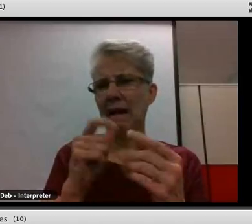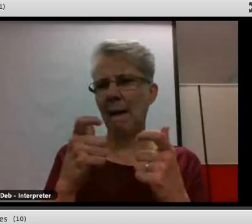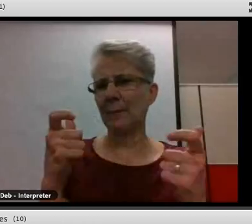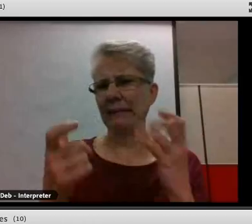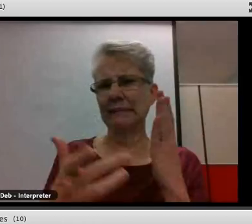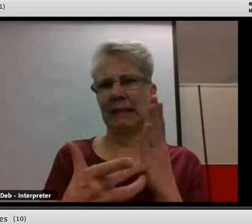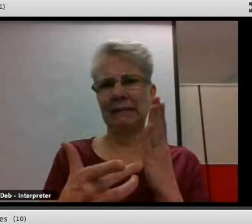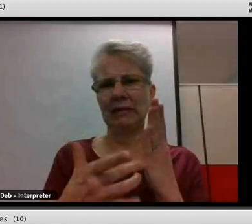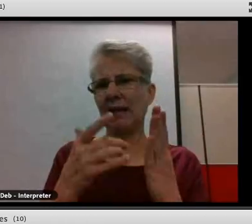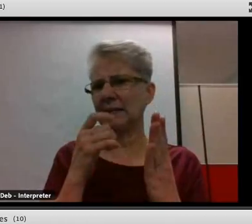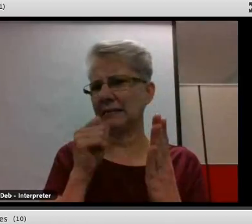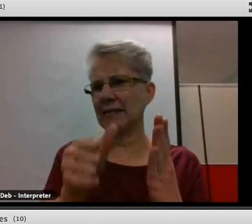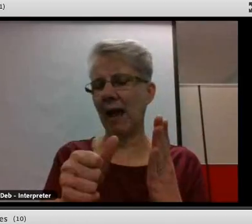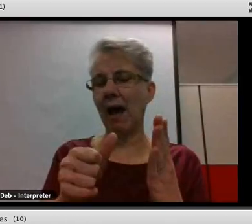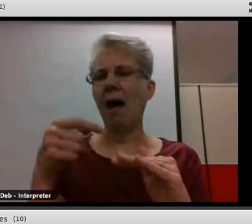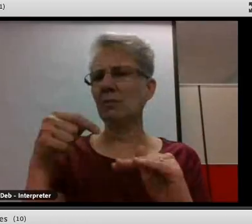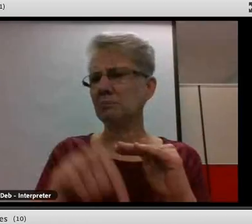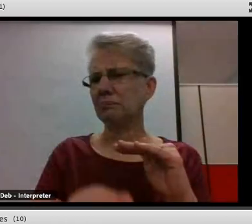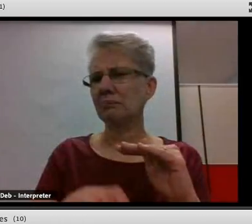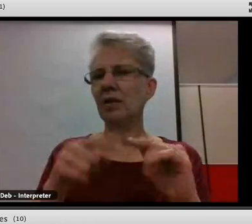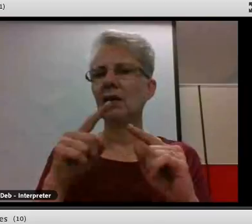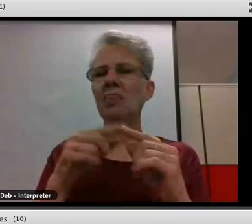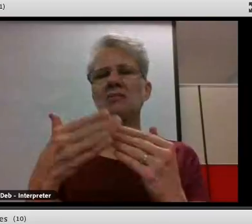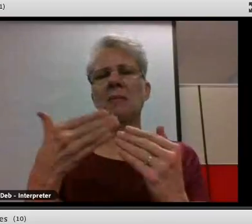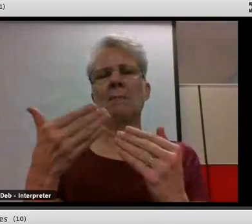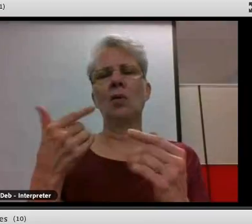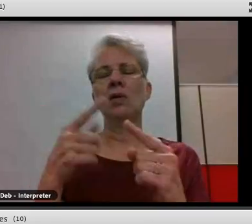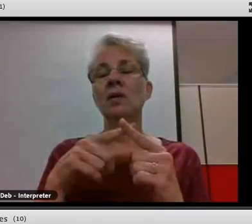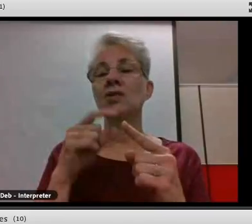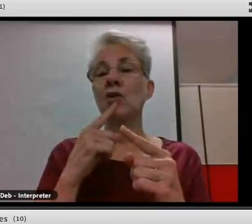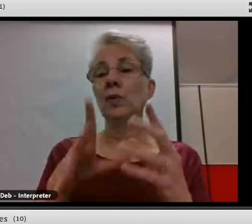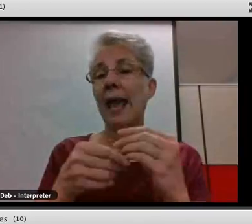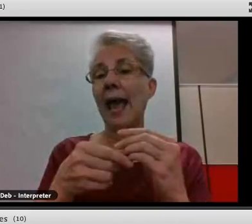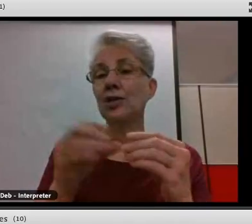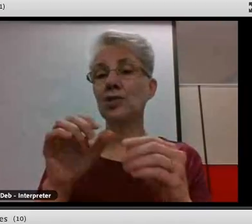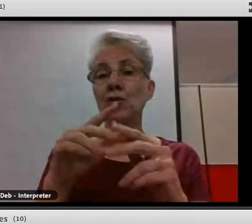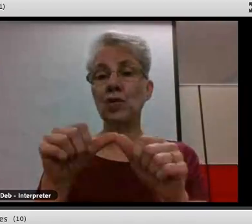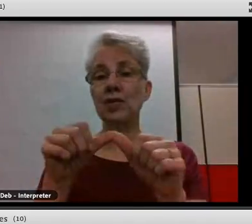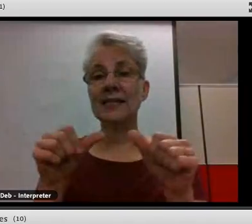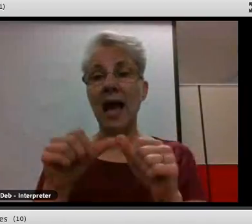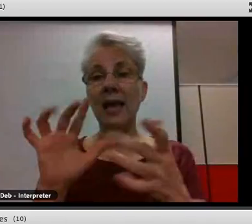was that you needed to have a certain ratio to contrast of color.